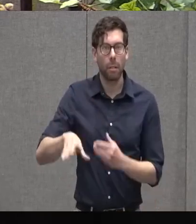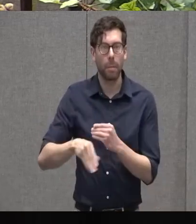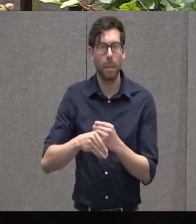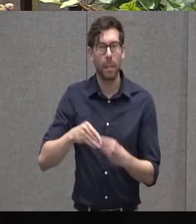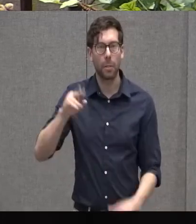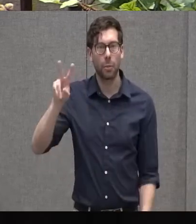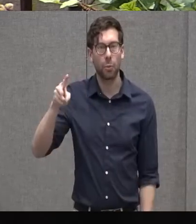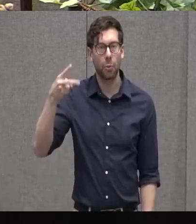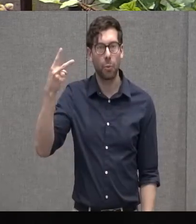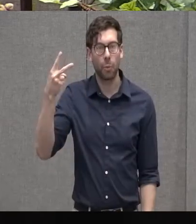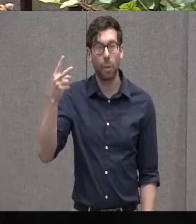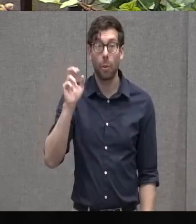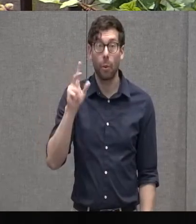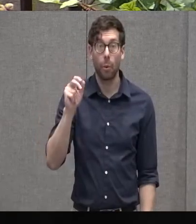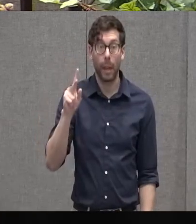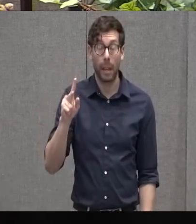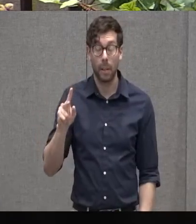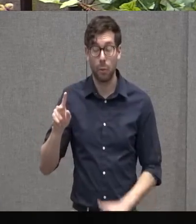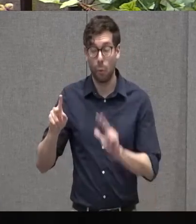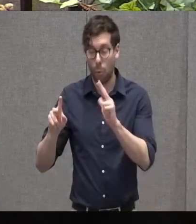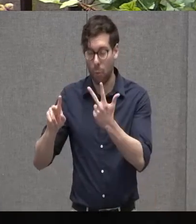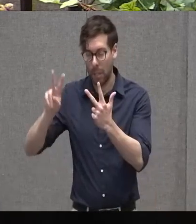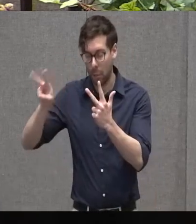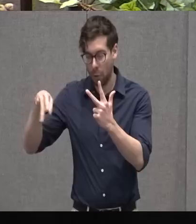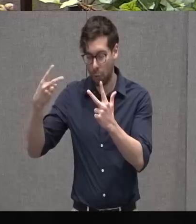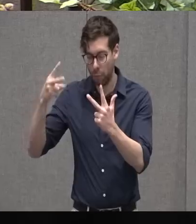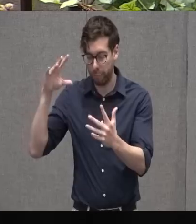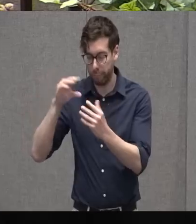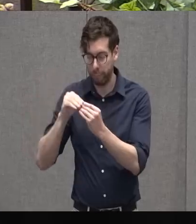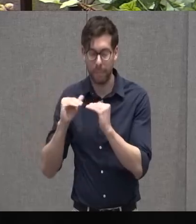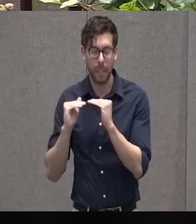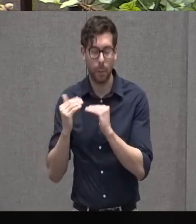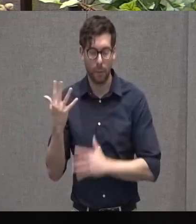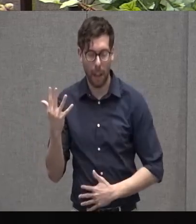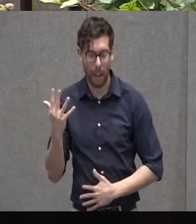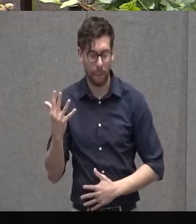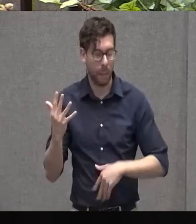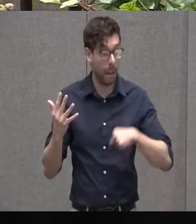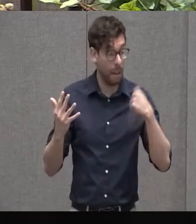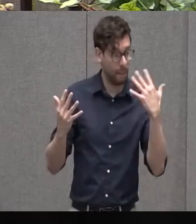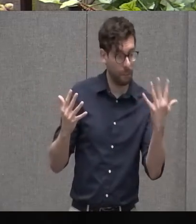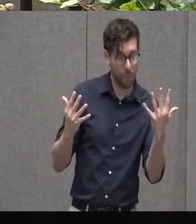I know that three and two make five and five and five, make 10.